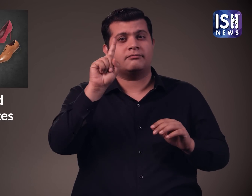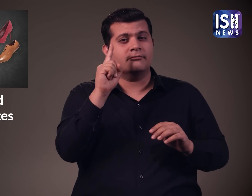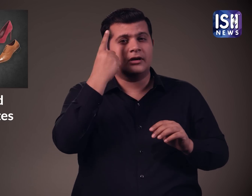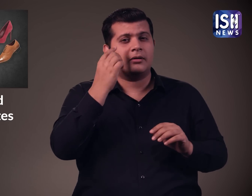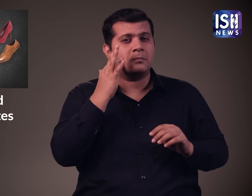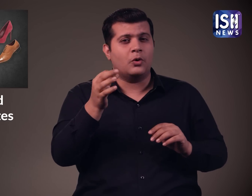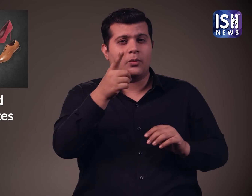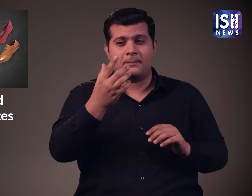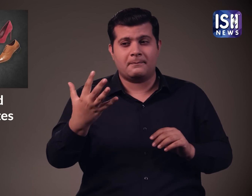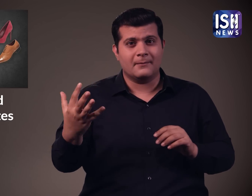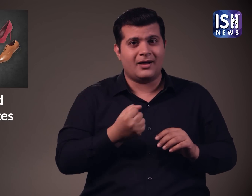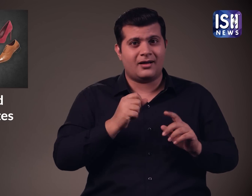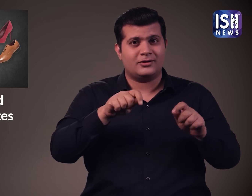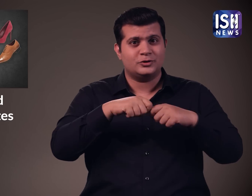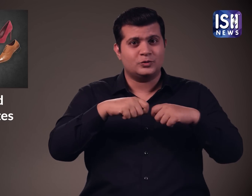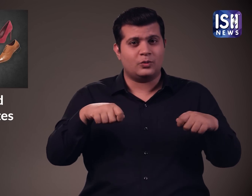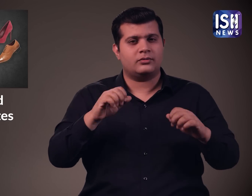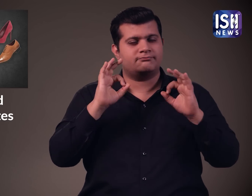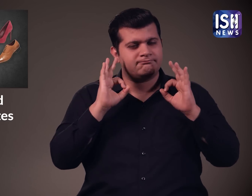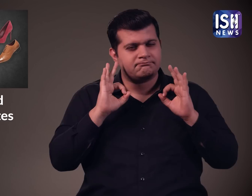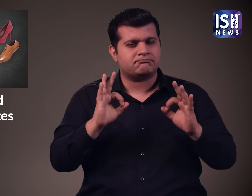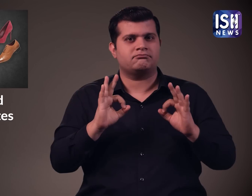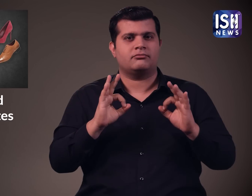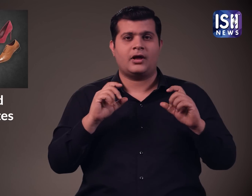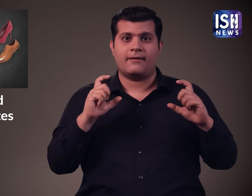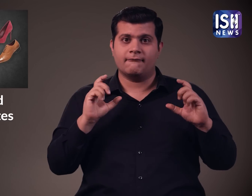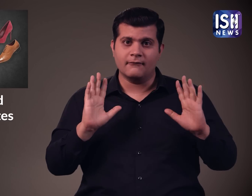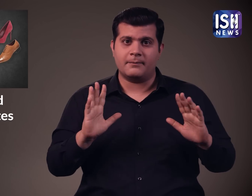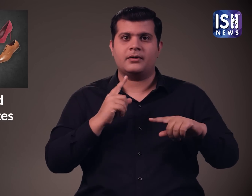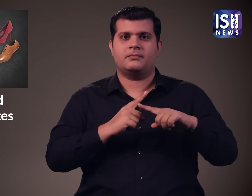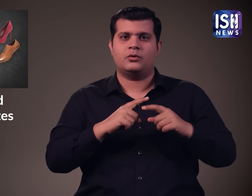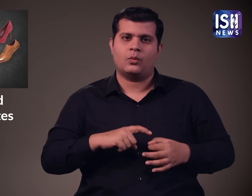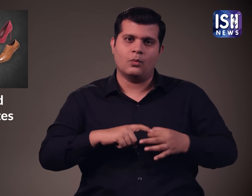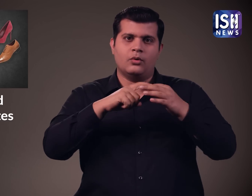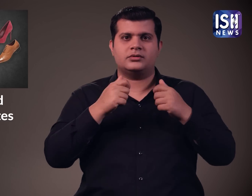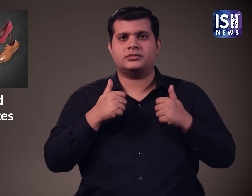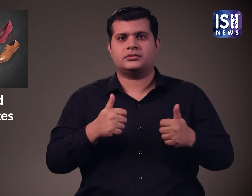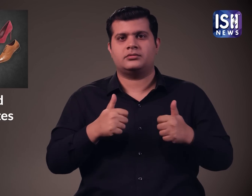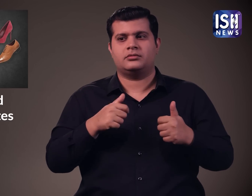Important is to buy shoes which are comfortable and of good quality.